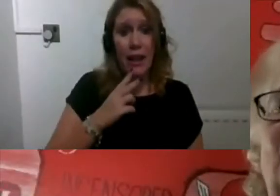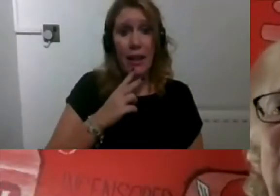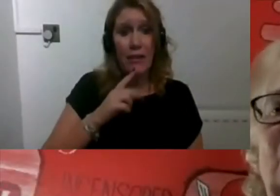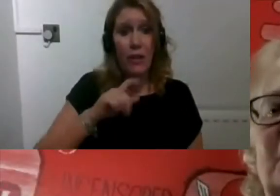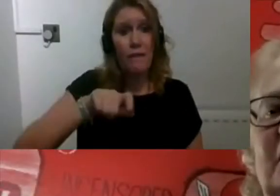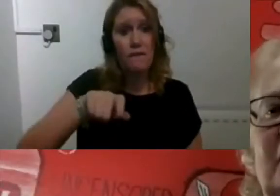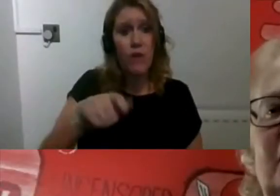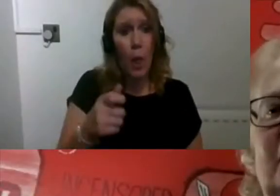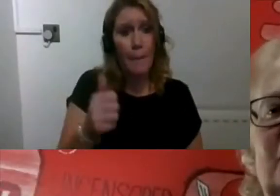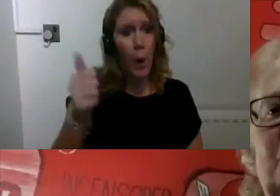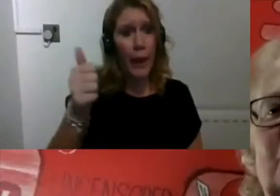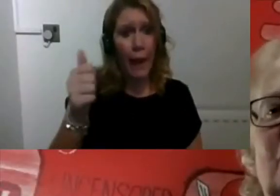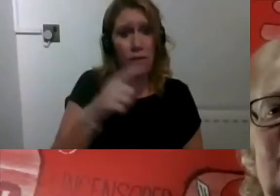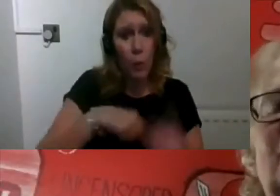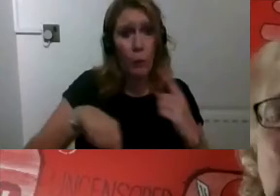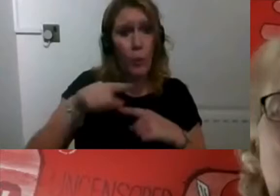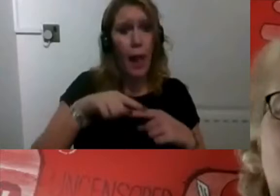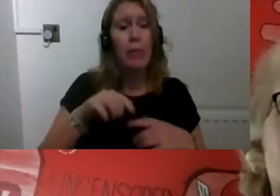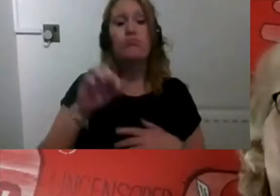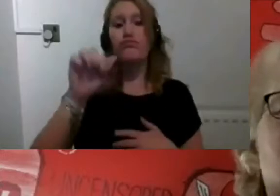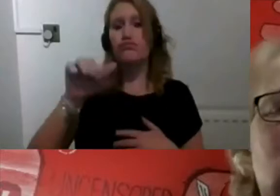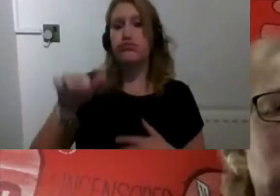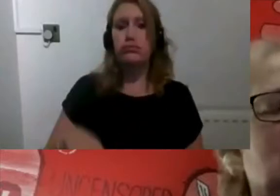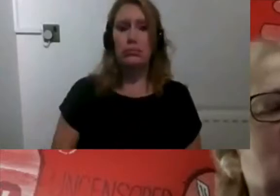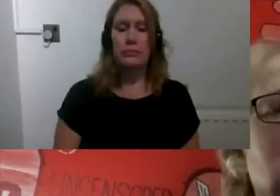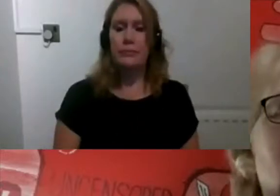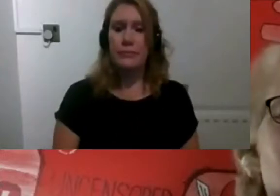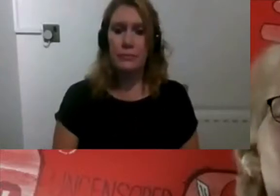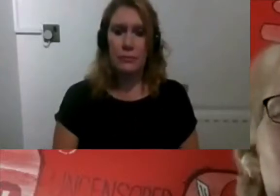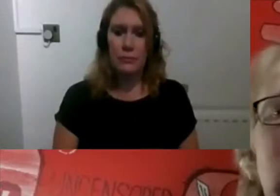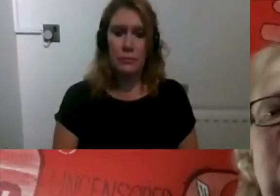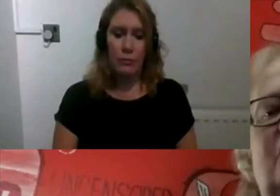for everybody? Cool thank you. Yeah, as